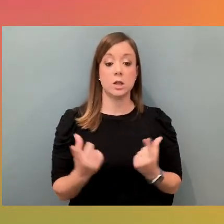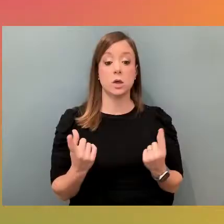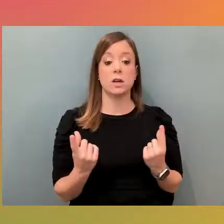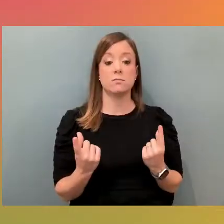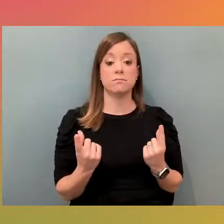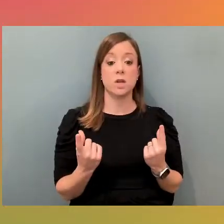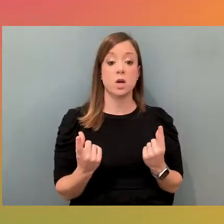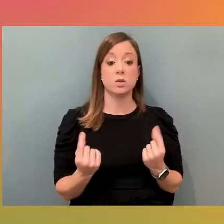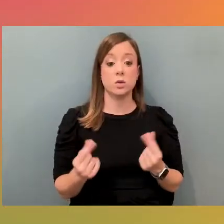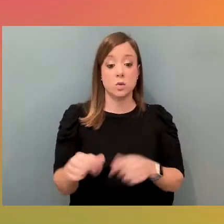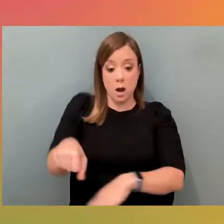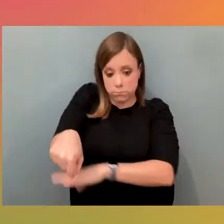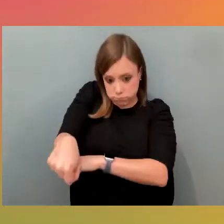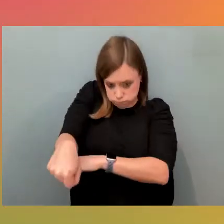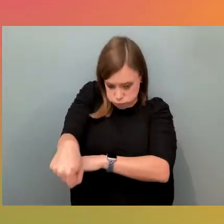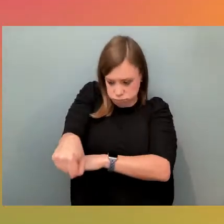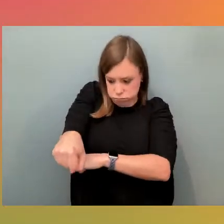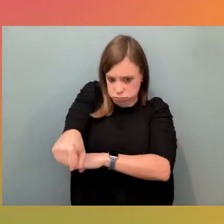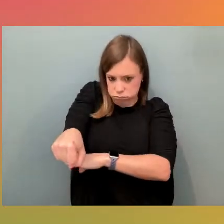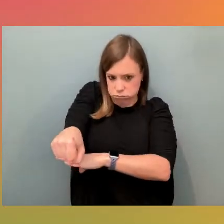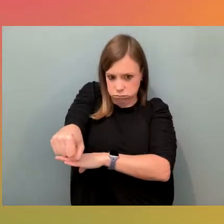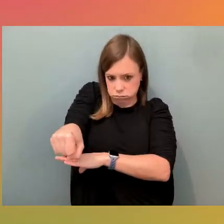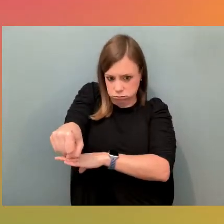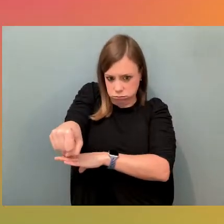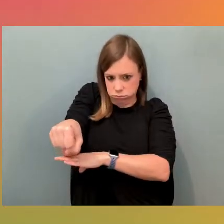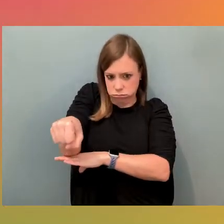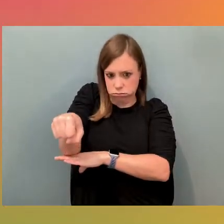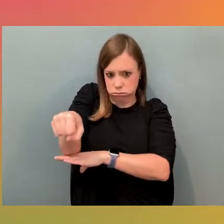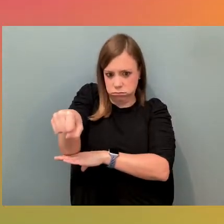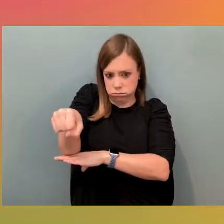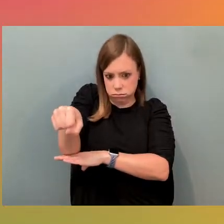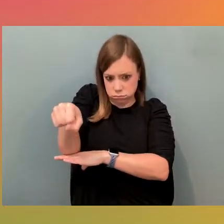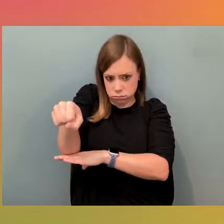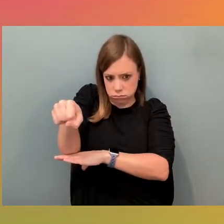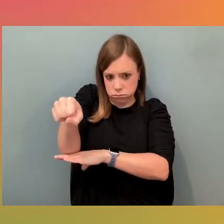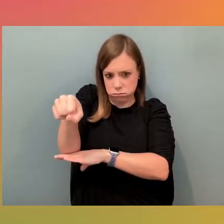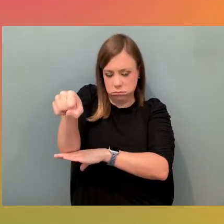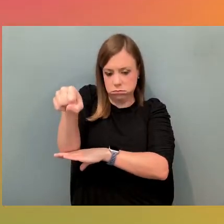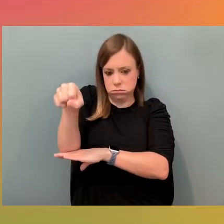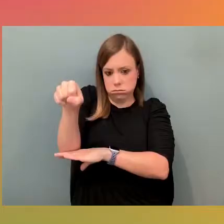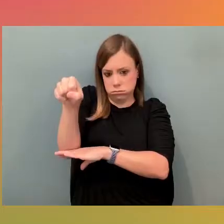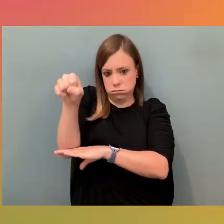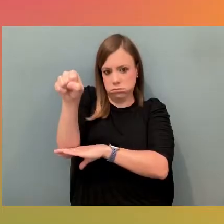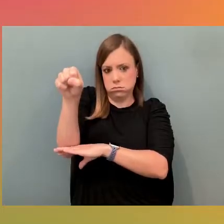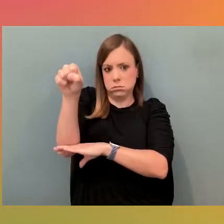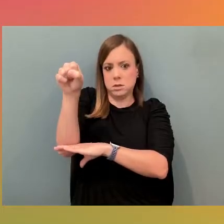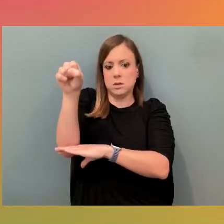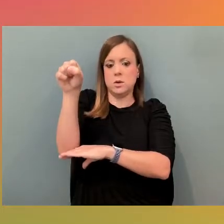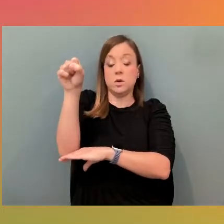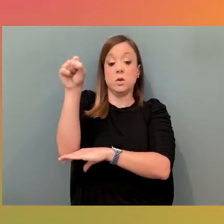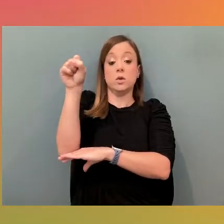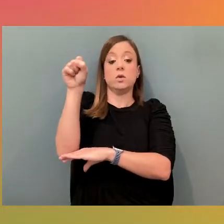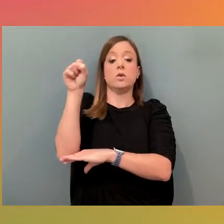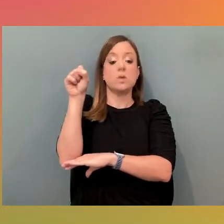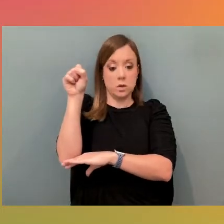FINGERS BEHIND THE HEAD. BEND YOUR KNEES, TUCK YOUR TAIL BONE AND ROLL YOURSELF ALL THE WAY OUT.